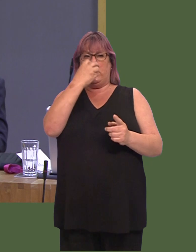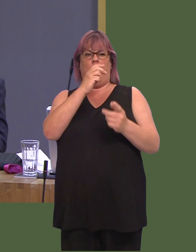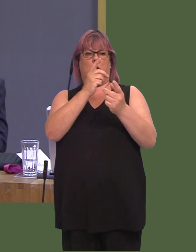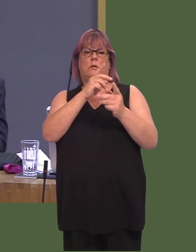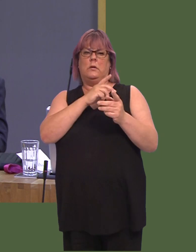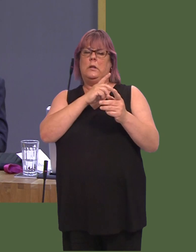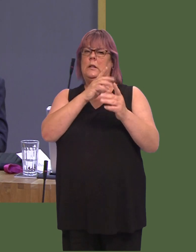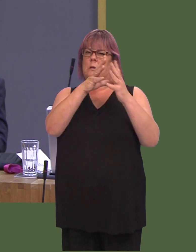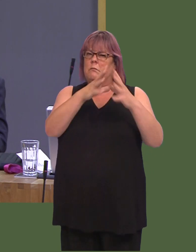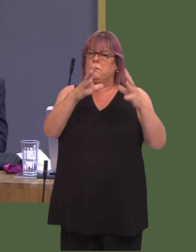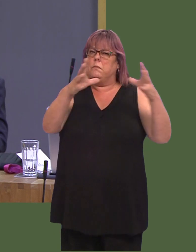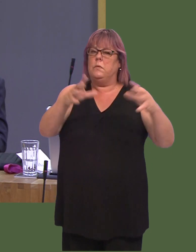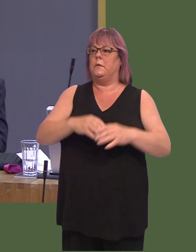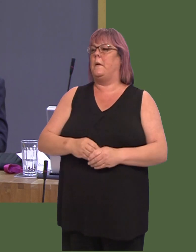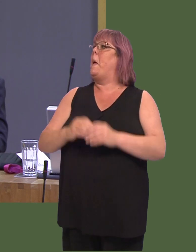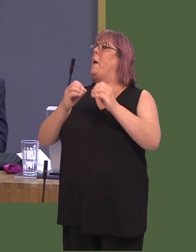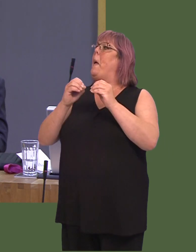demographics in this country.